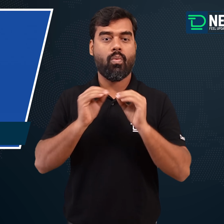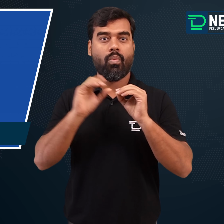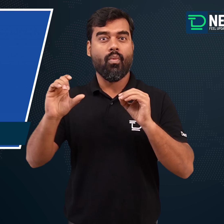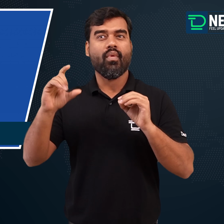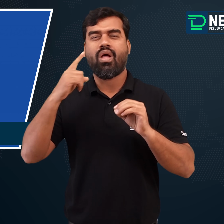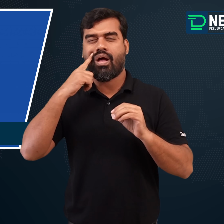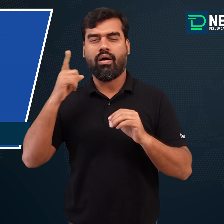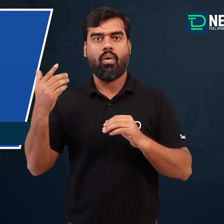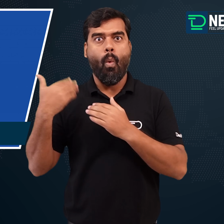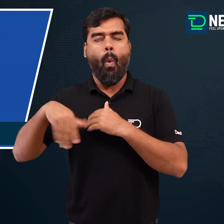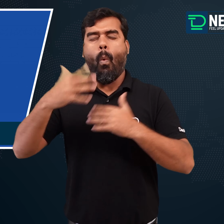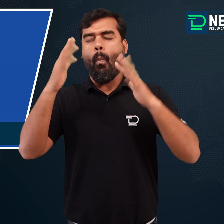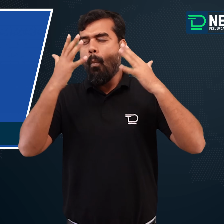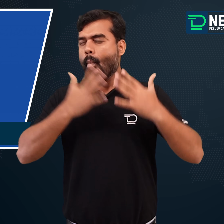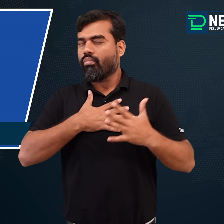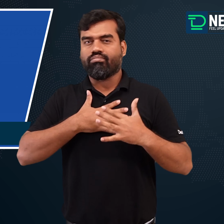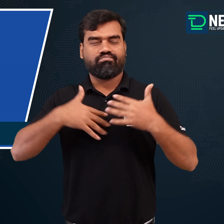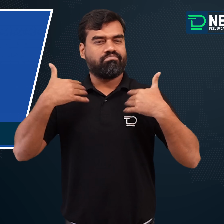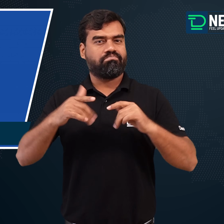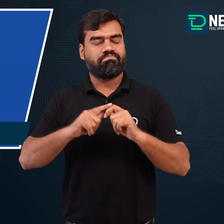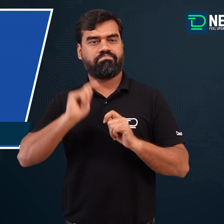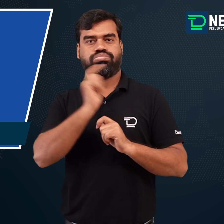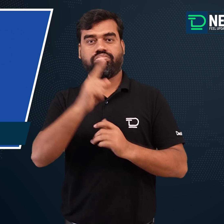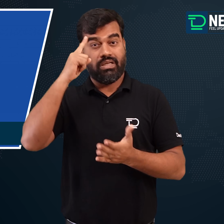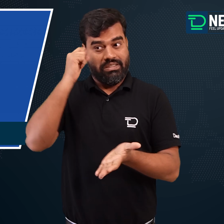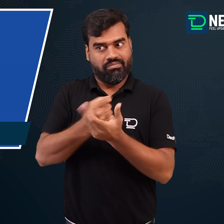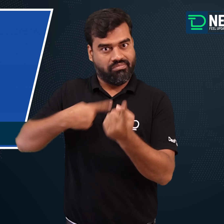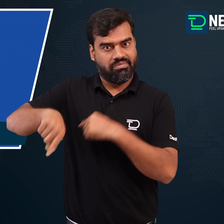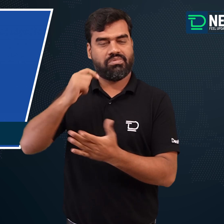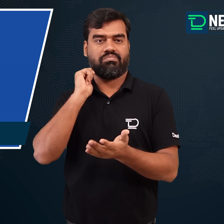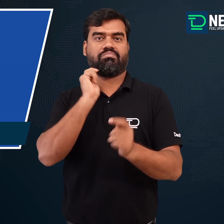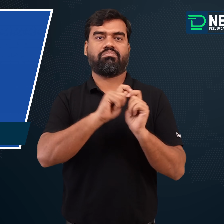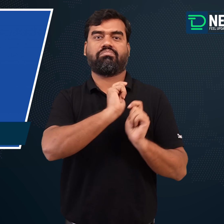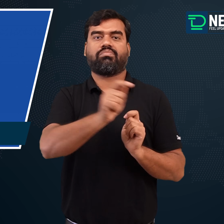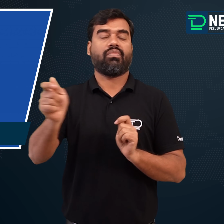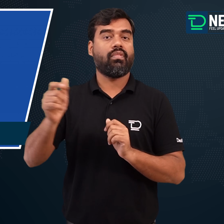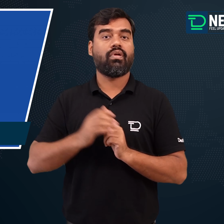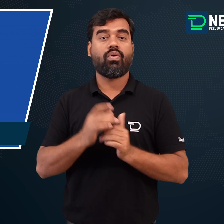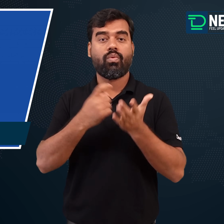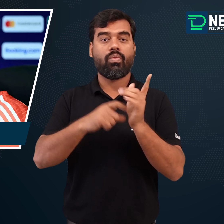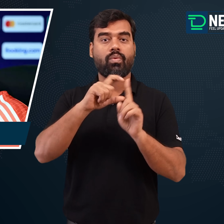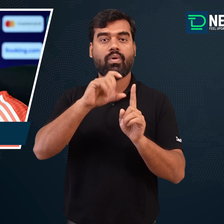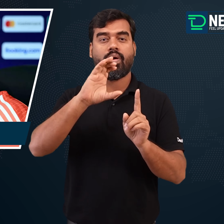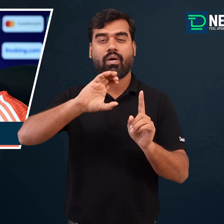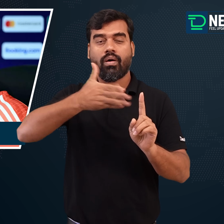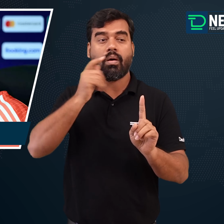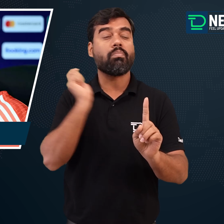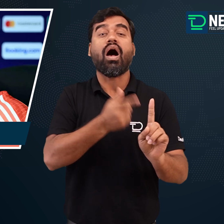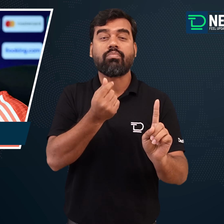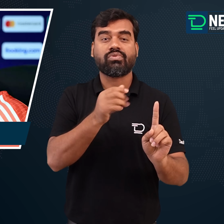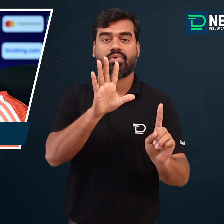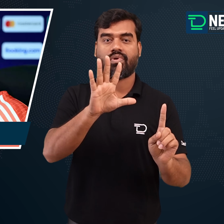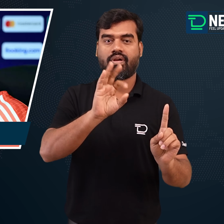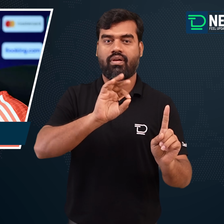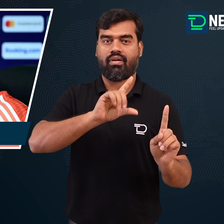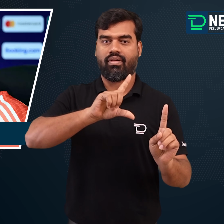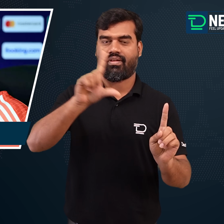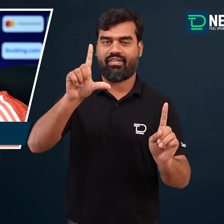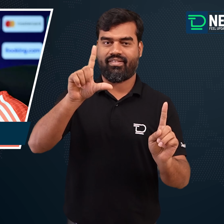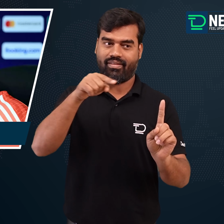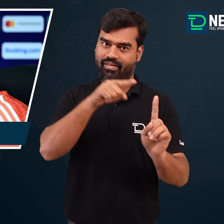When it was decided that Dravid would get ₹50 lakh